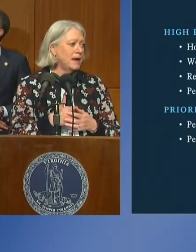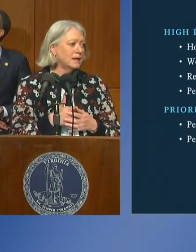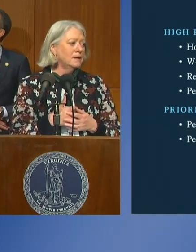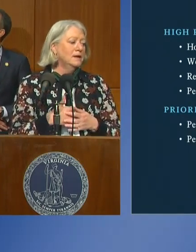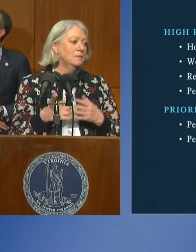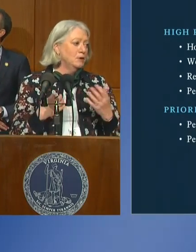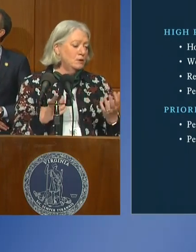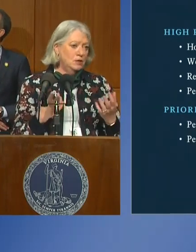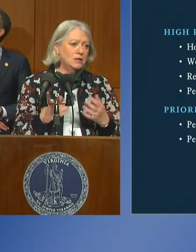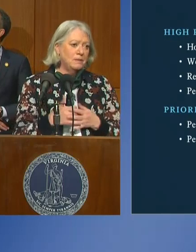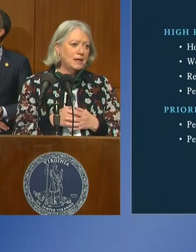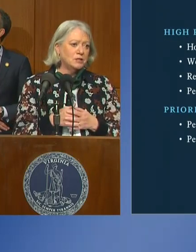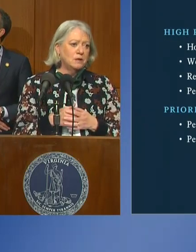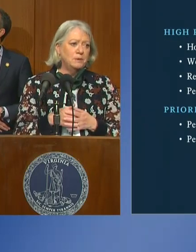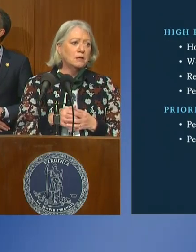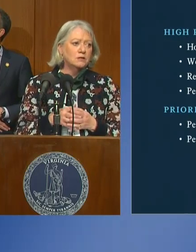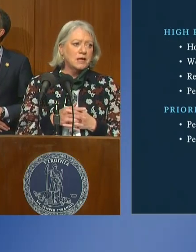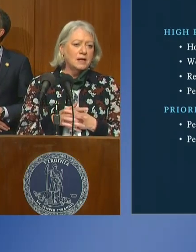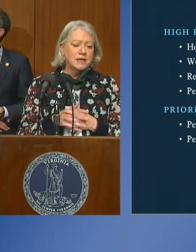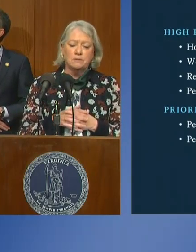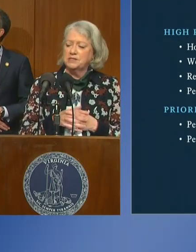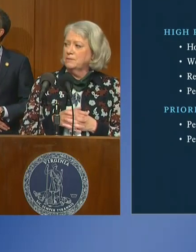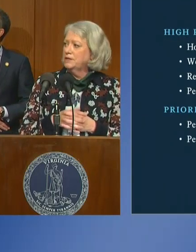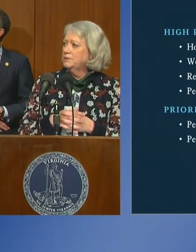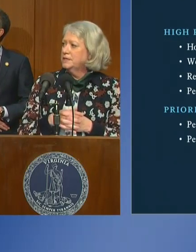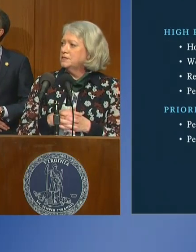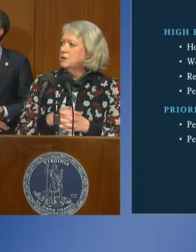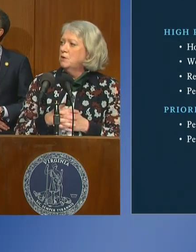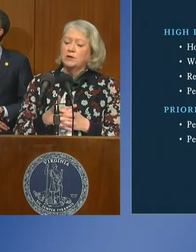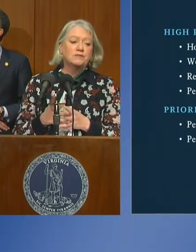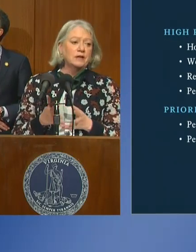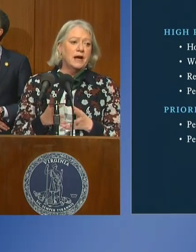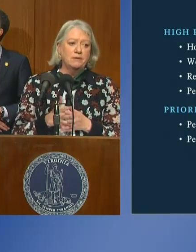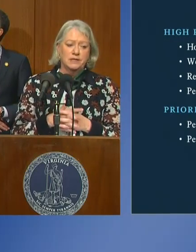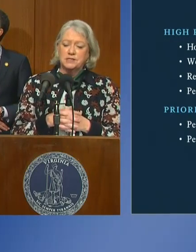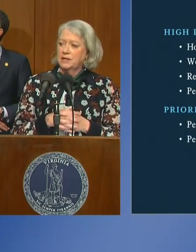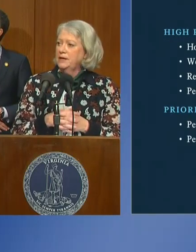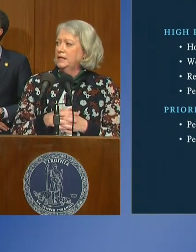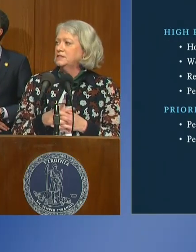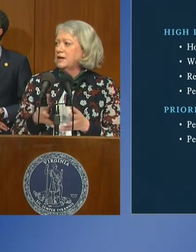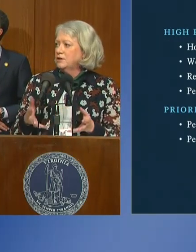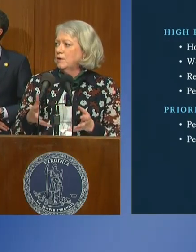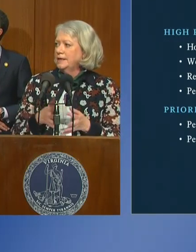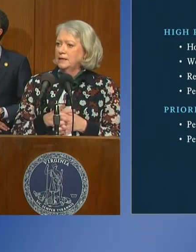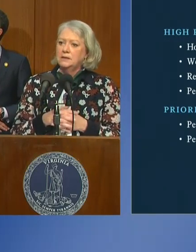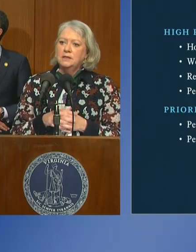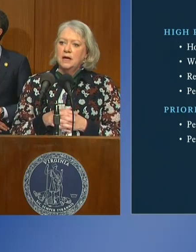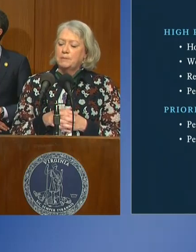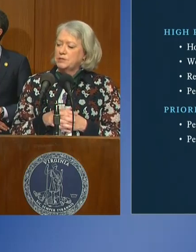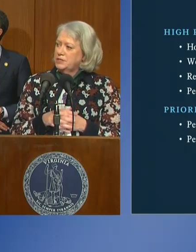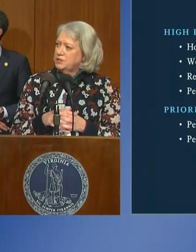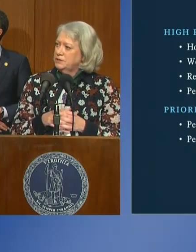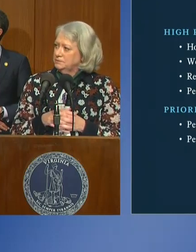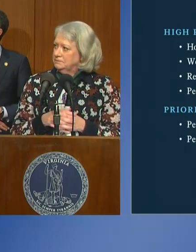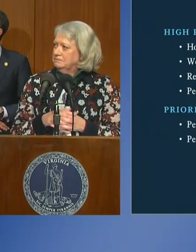APPROPRIATE TO TEST SOMEONE THAT MIGHT BE PRIORITIZED SHE'S A SYMPTOMATIC. BUT COULD YOU COULD IMAGINE TO BE A CLOSE